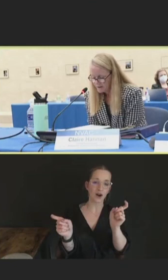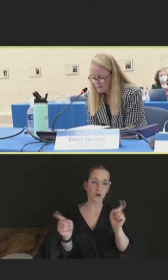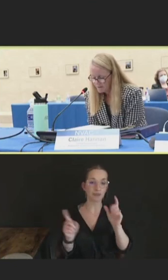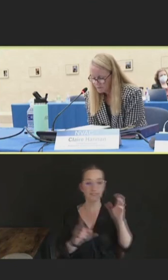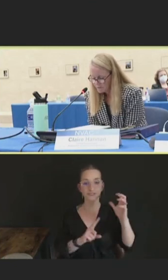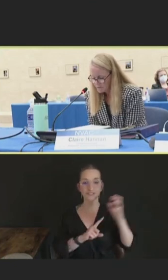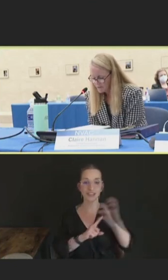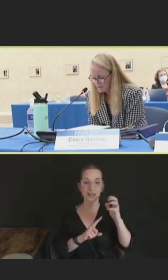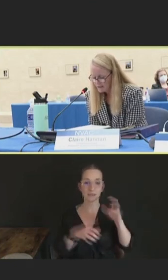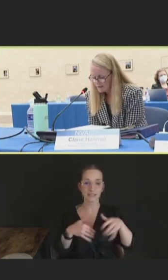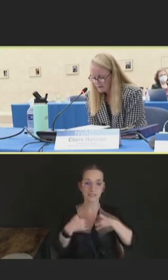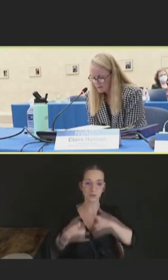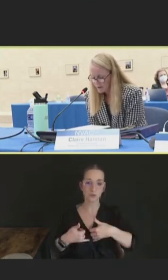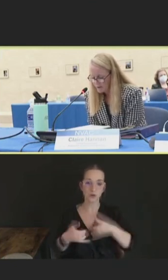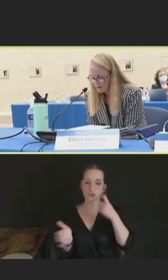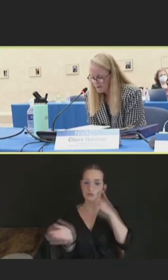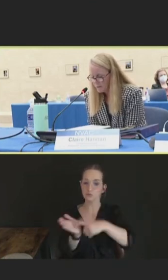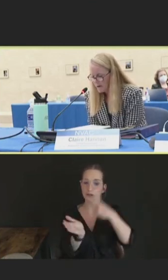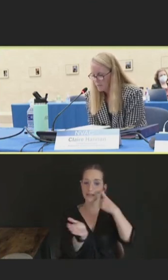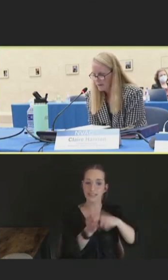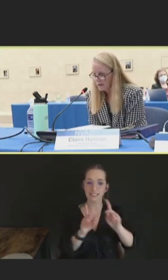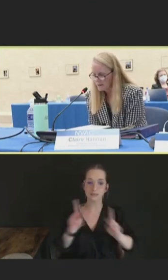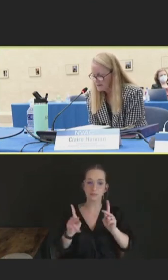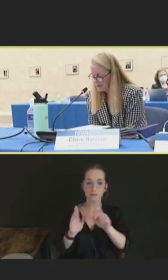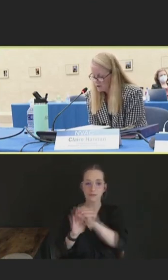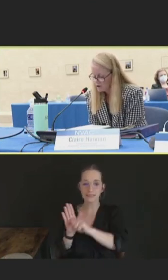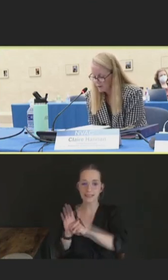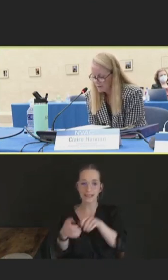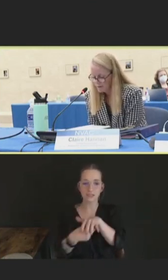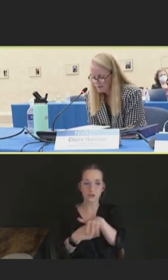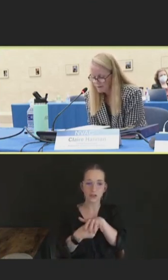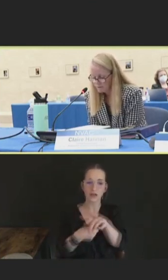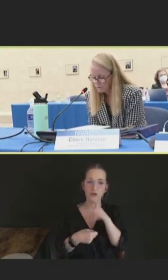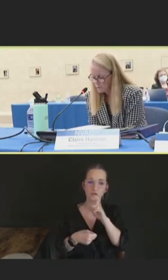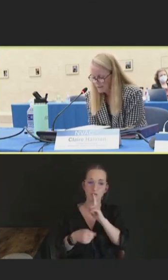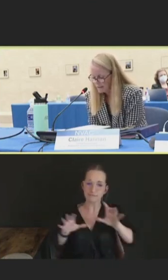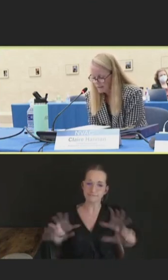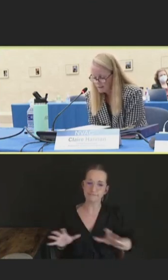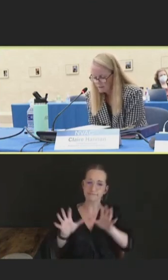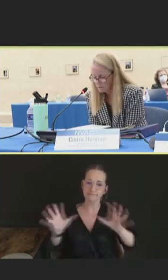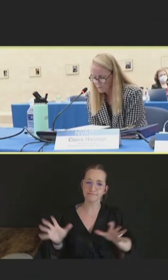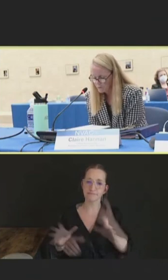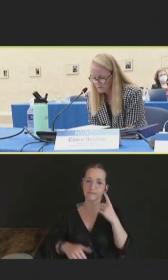individuals in states and localities who have been immunization champions. Twenty-eight awards